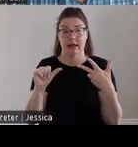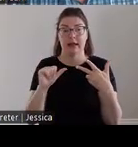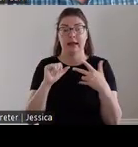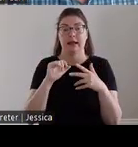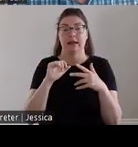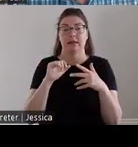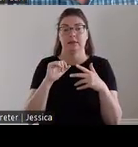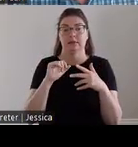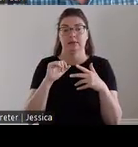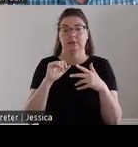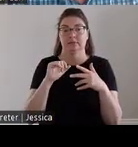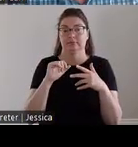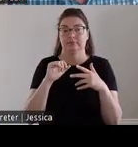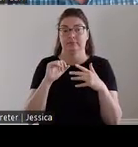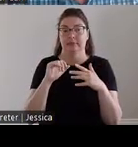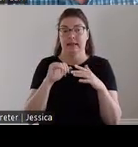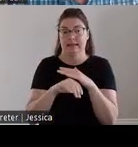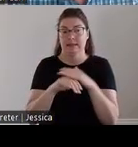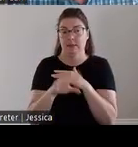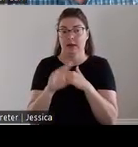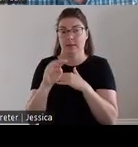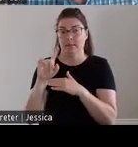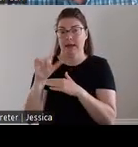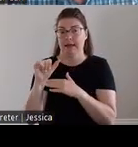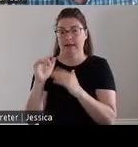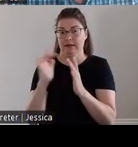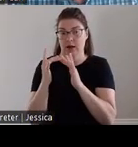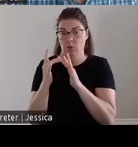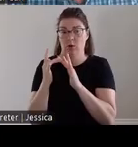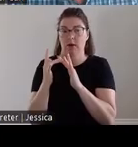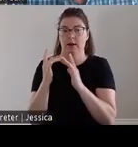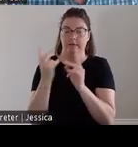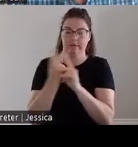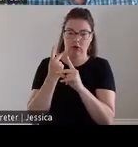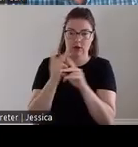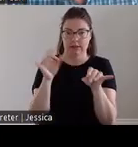has been established to work on standardization, crosswalks, and best practices.